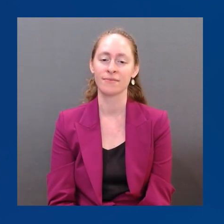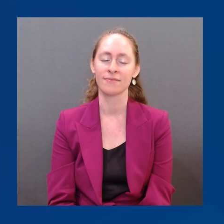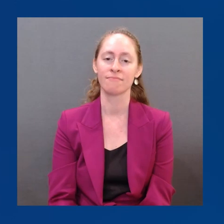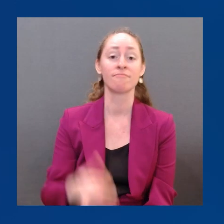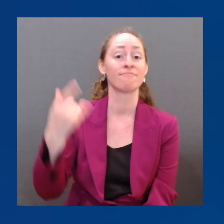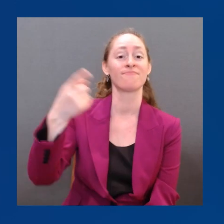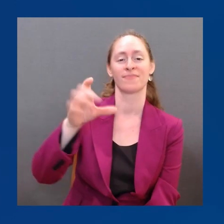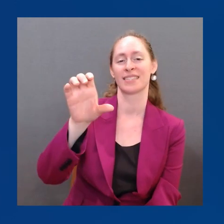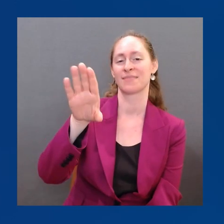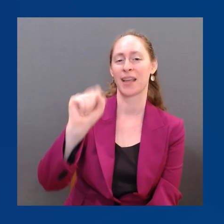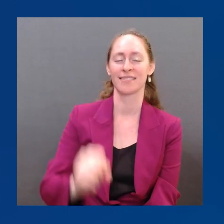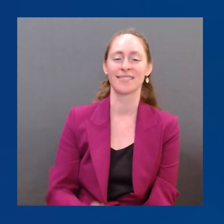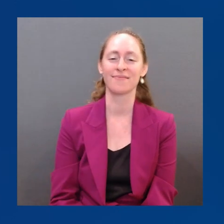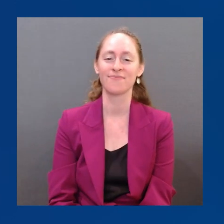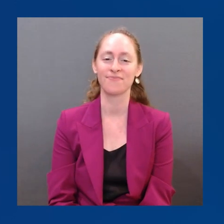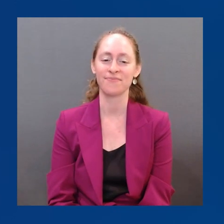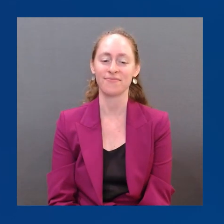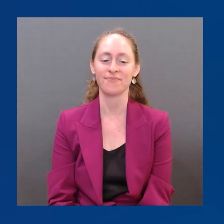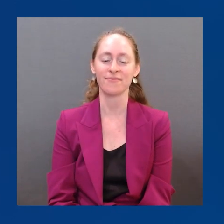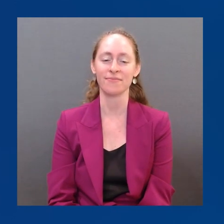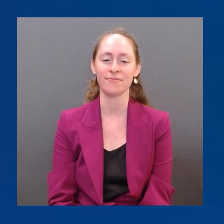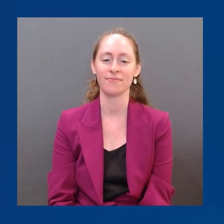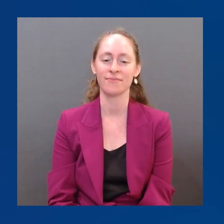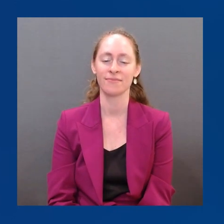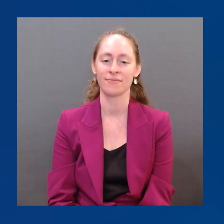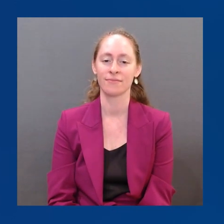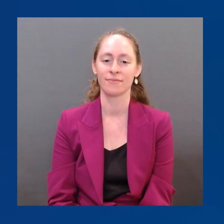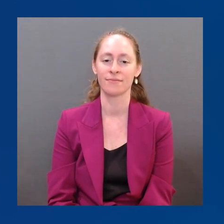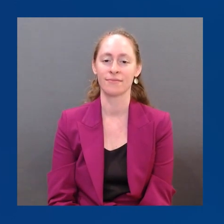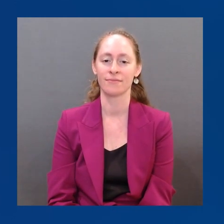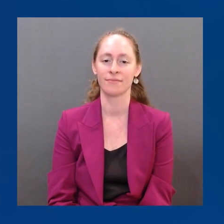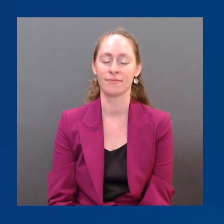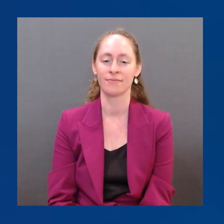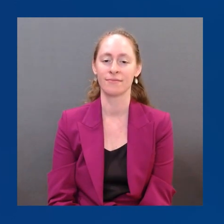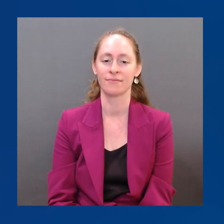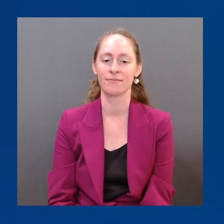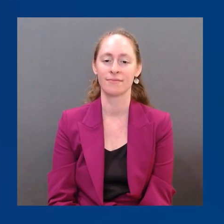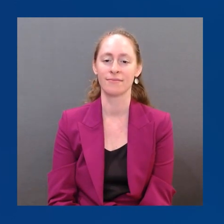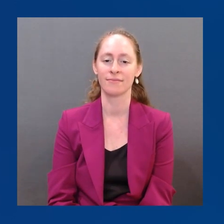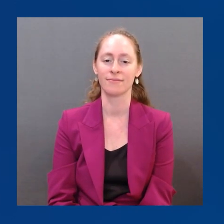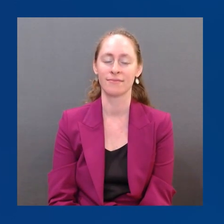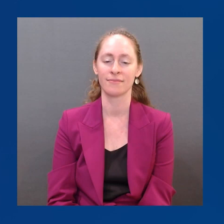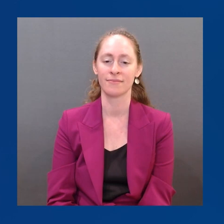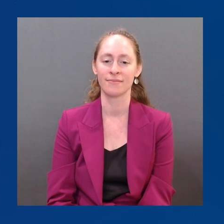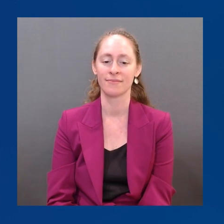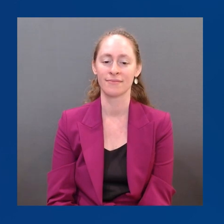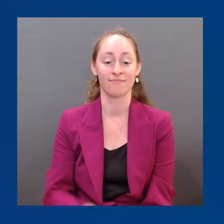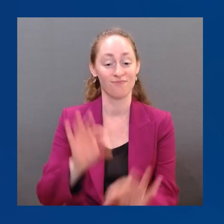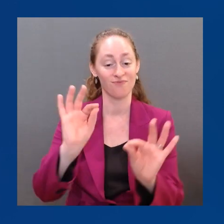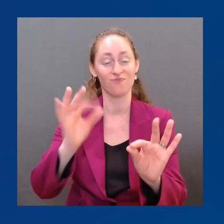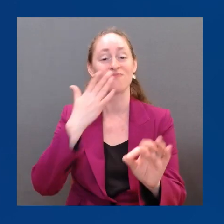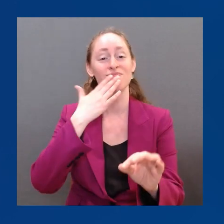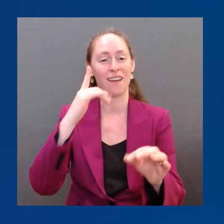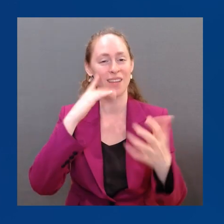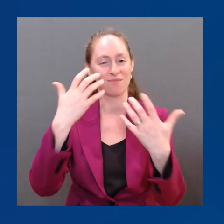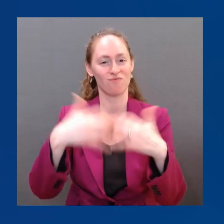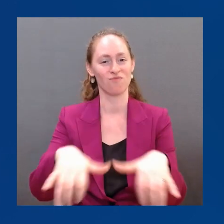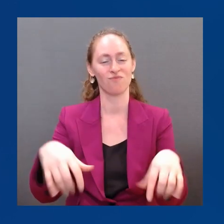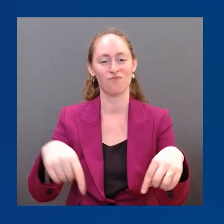The Press: Thank you, doctors, for doing this. Just to follow up, then, on the question about vaccines